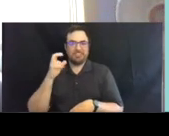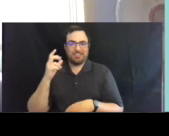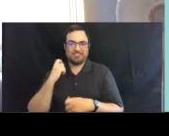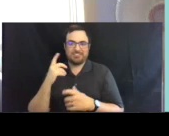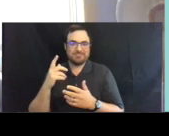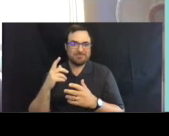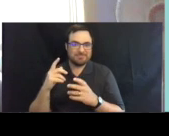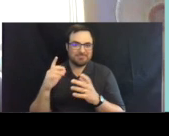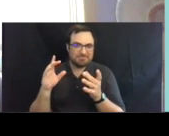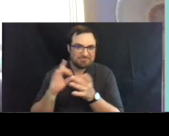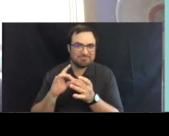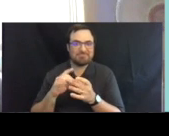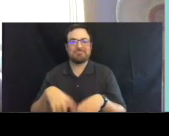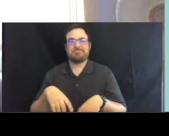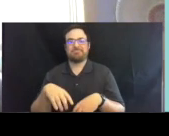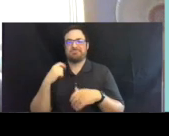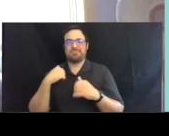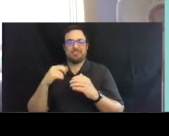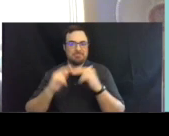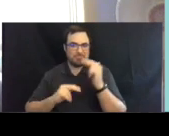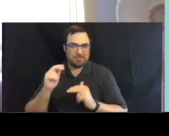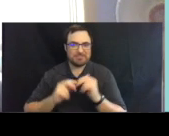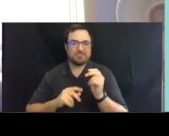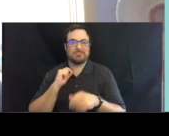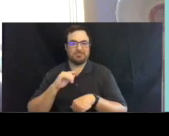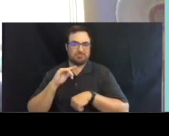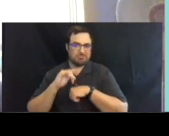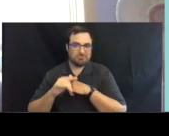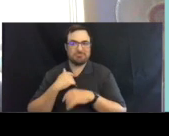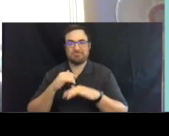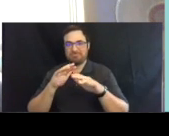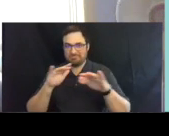um building those earlier developing sounds in most word positions, single words.